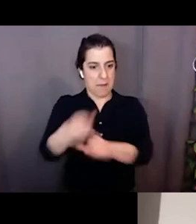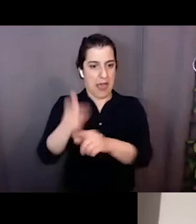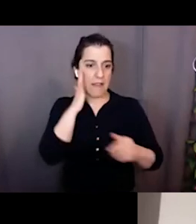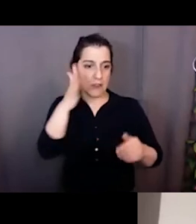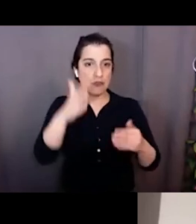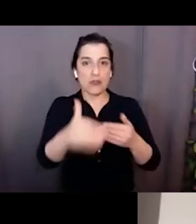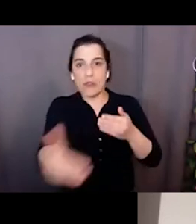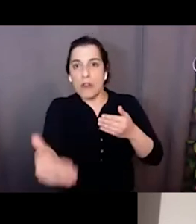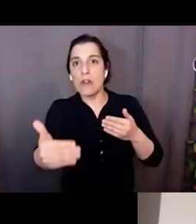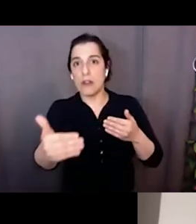yeah.